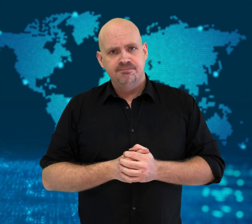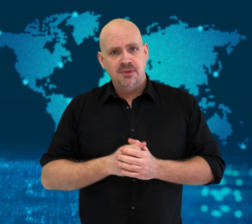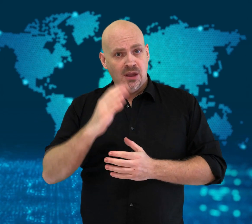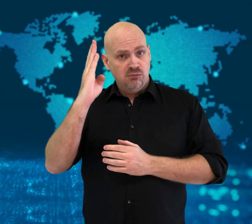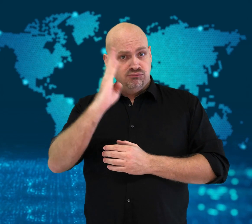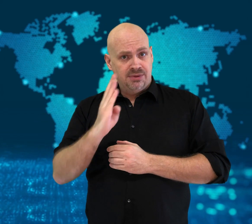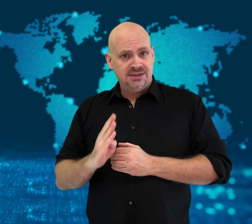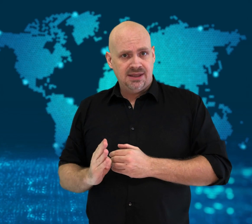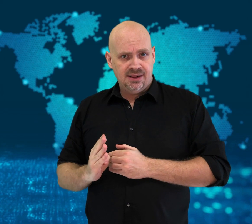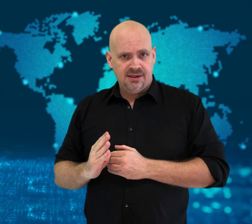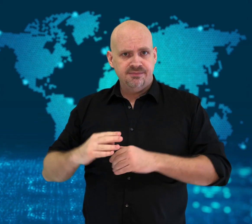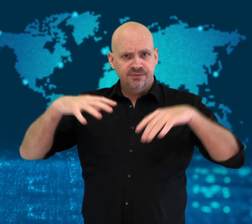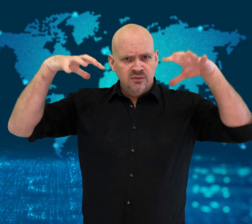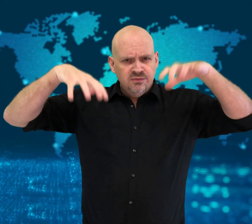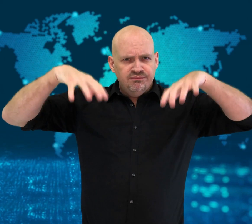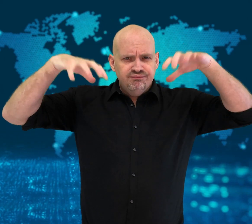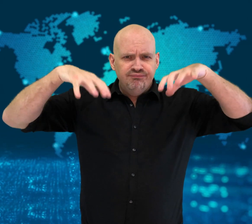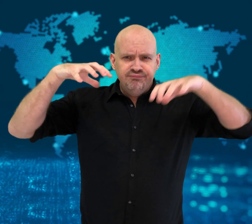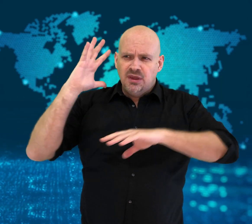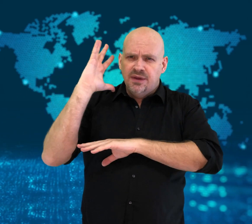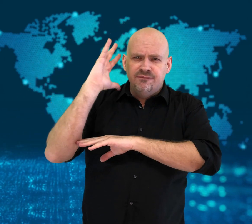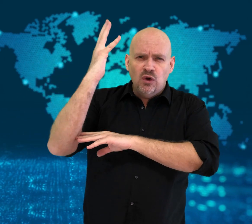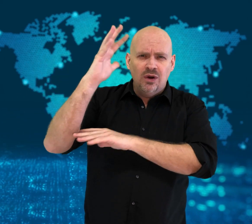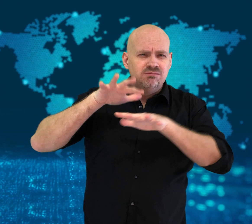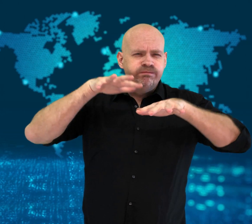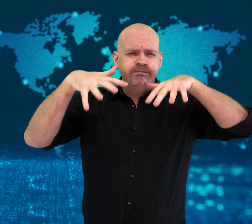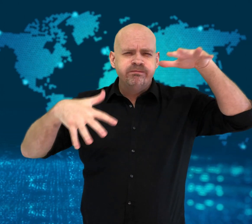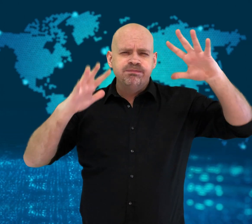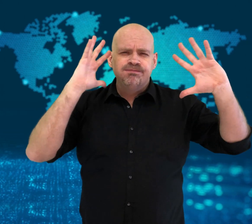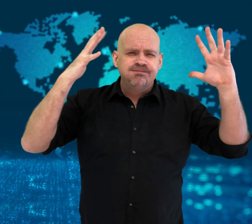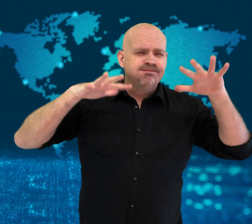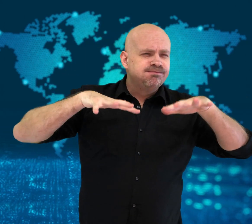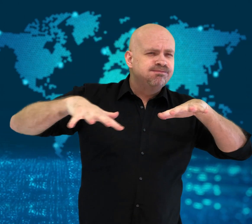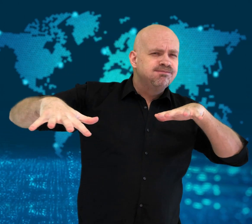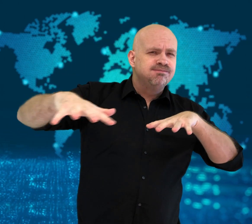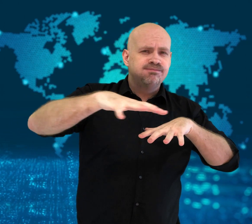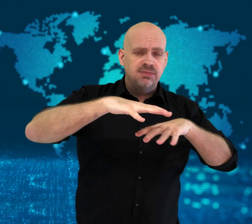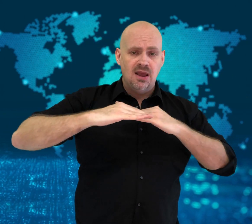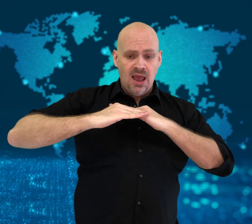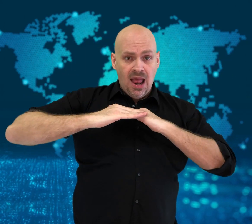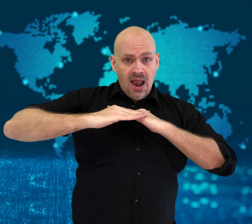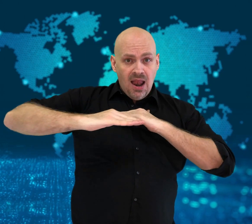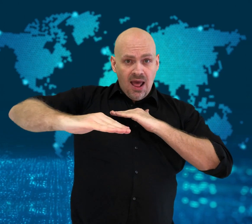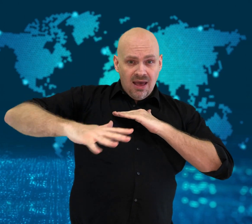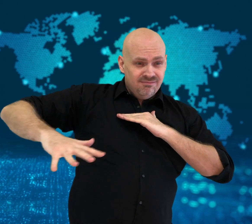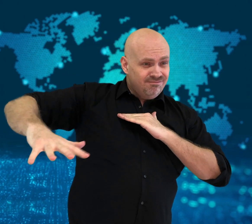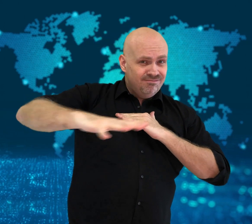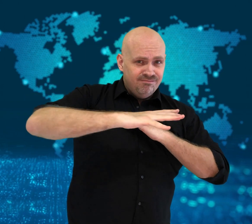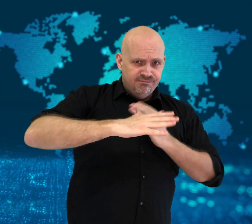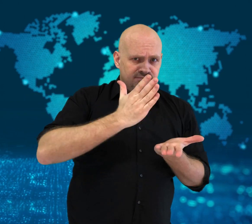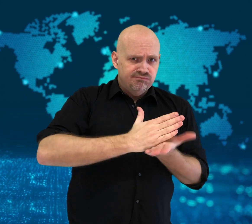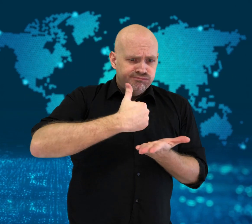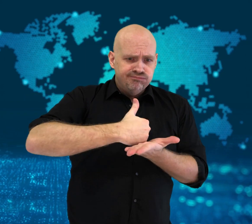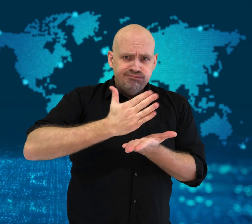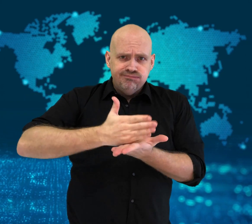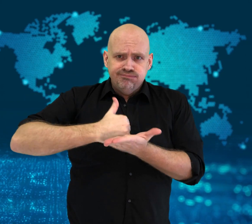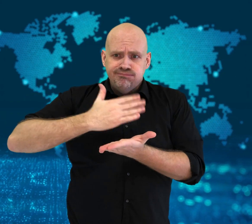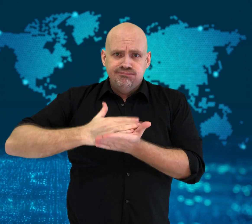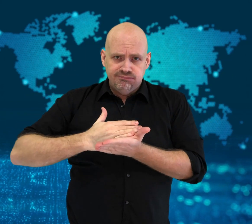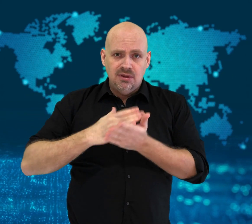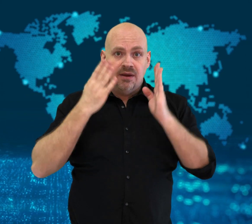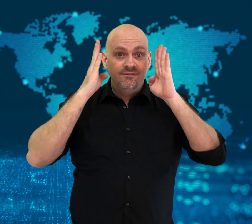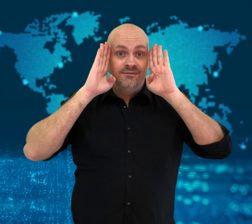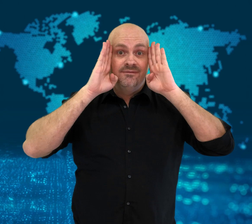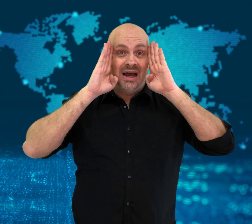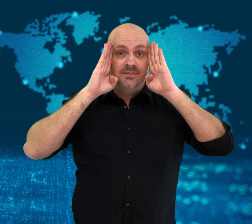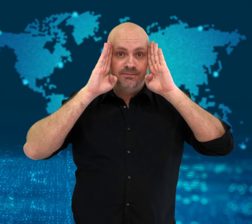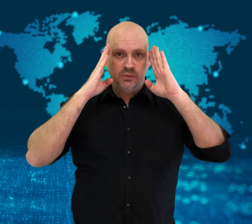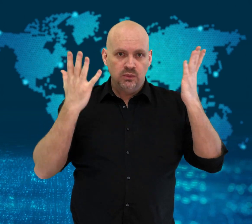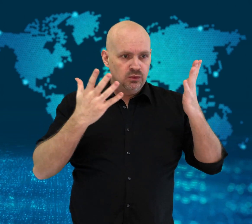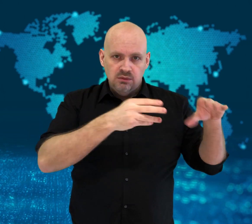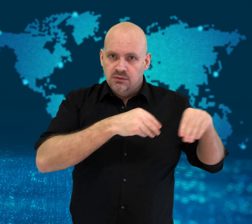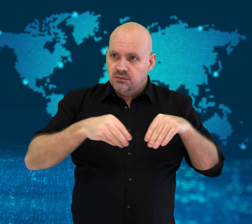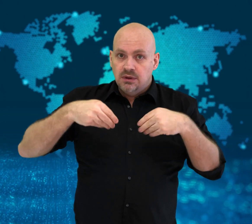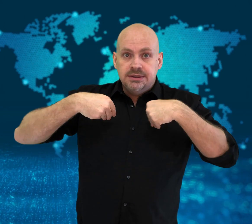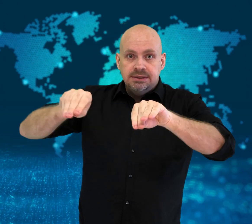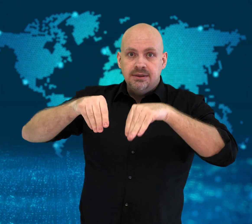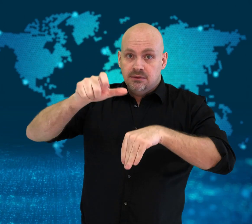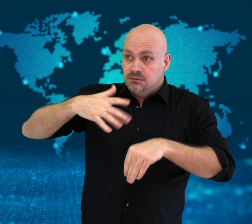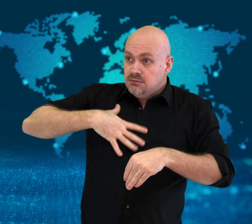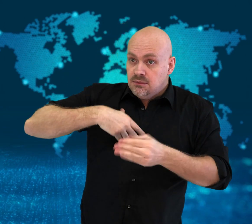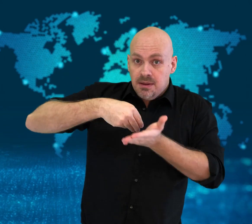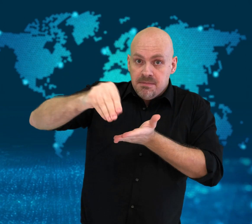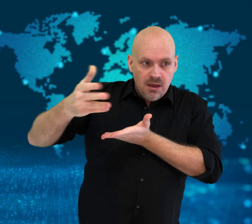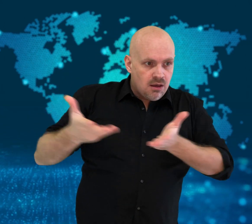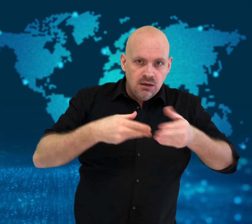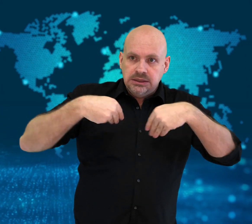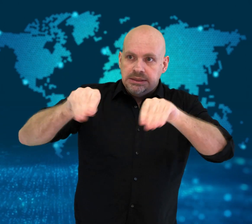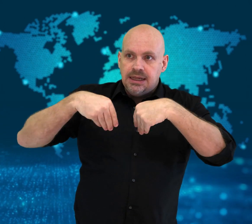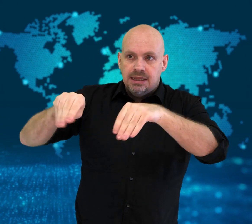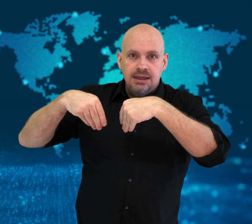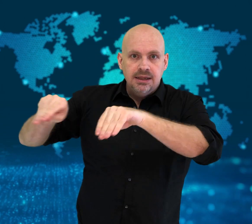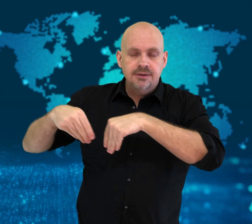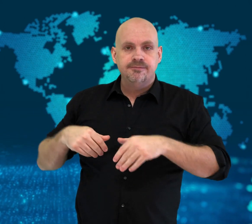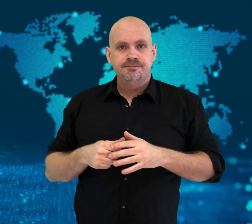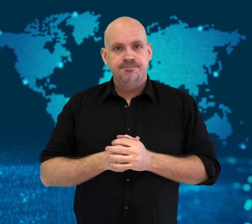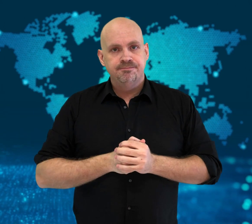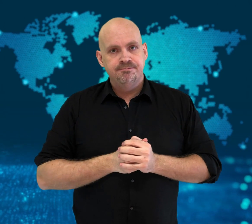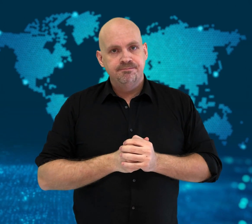Rainforest land sold on Facebook.